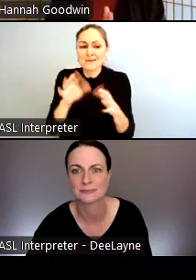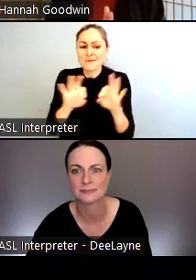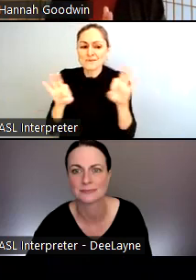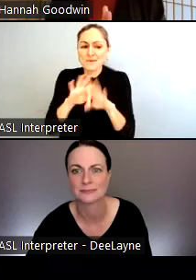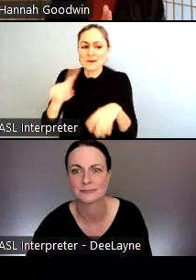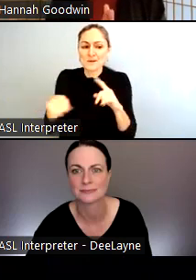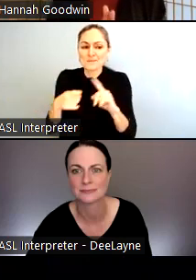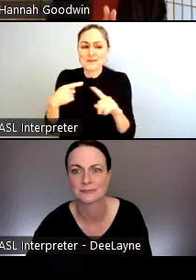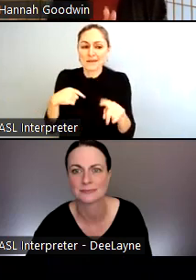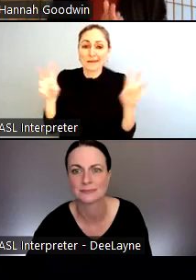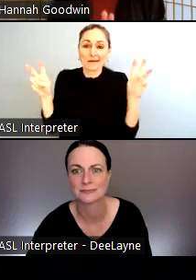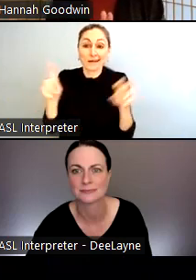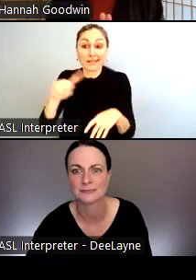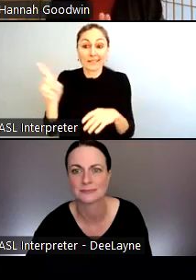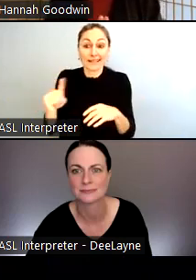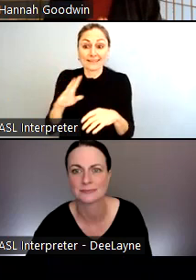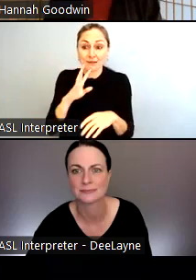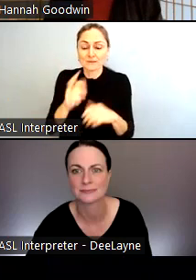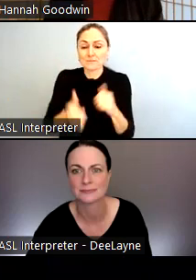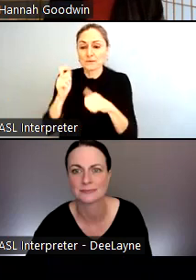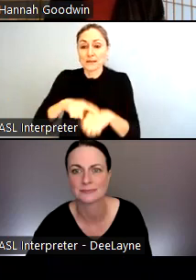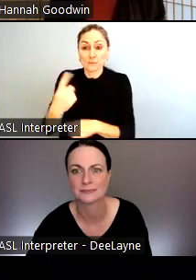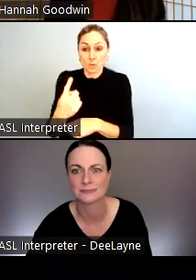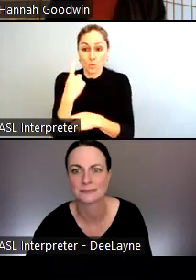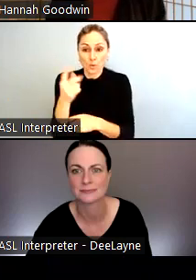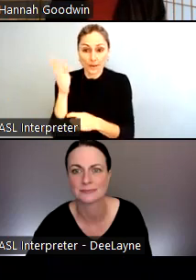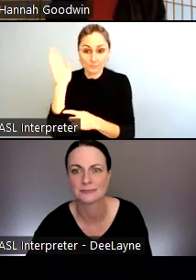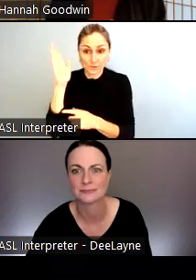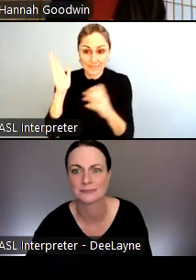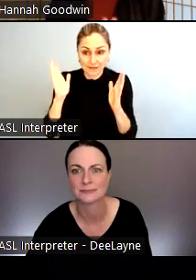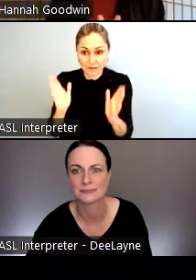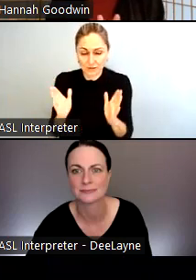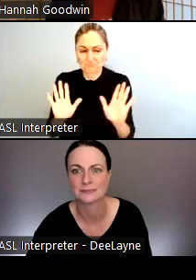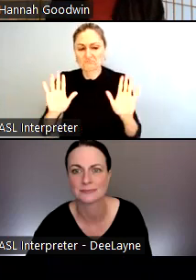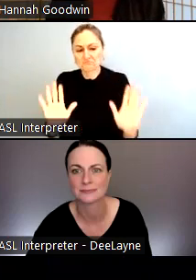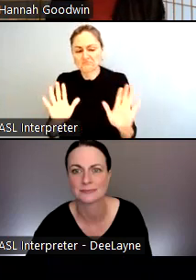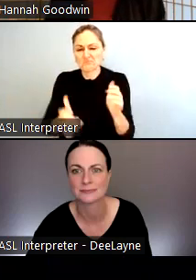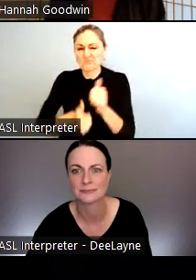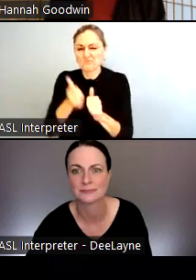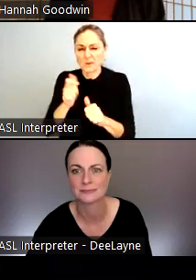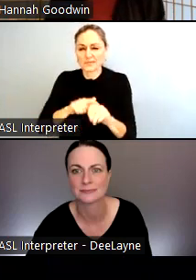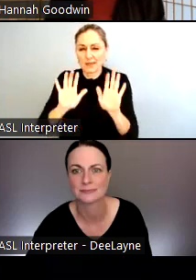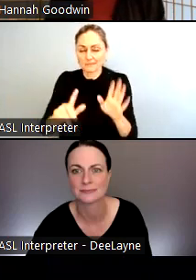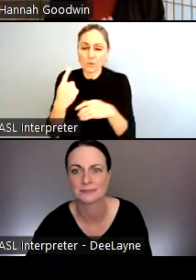is it's generally one presenter. There are some exceptions, but it's generally one presenter.